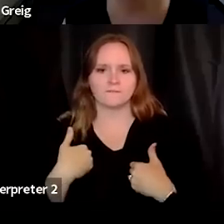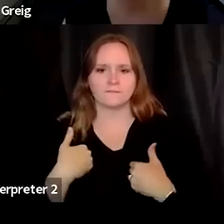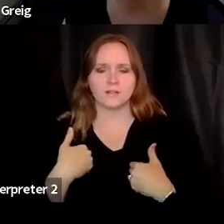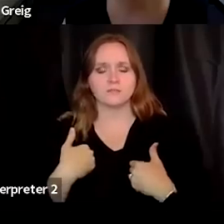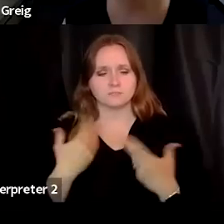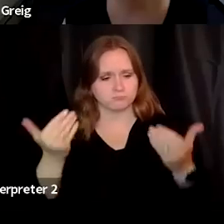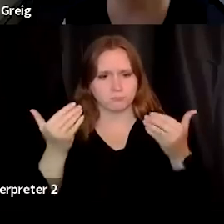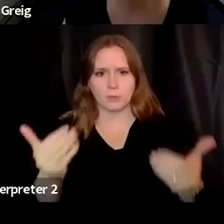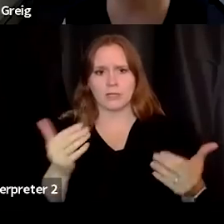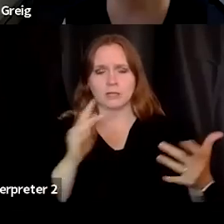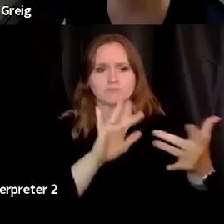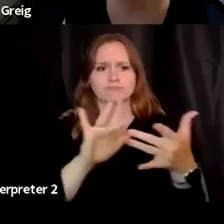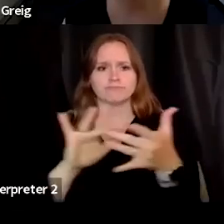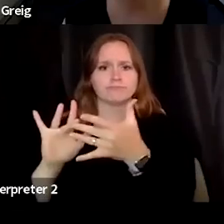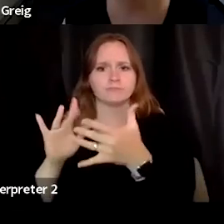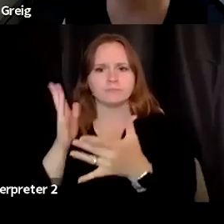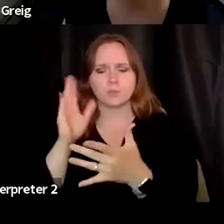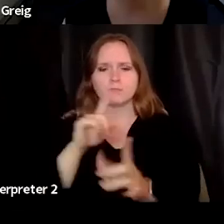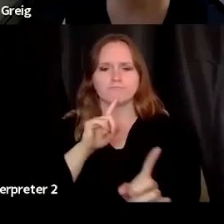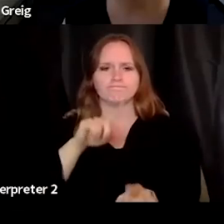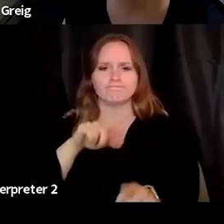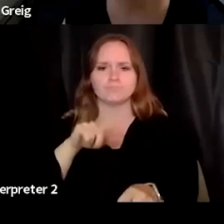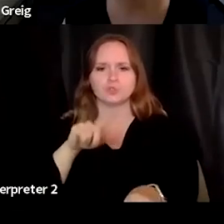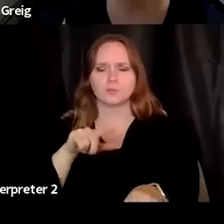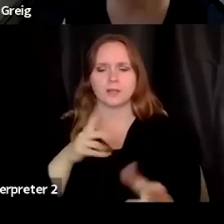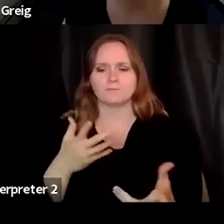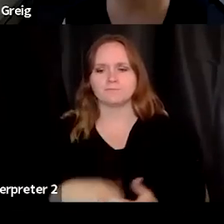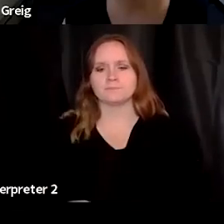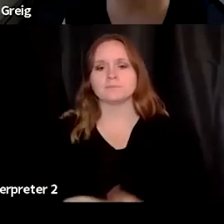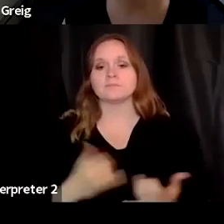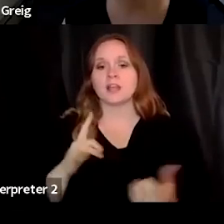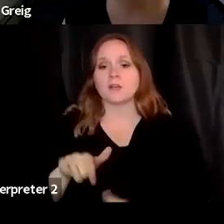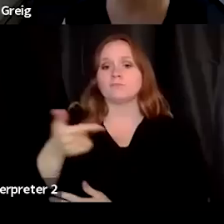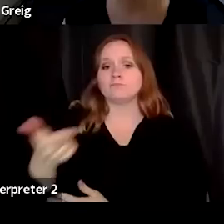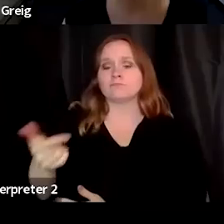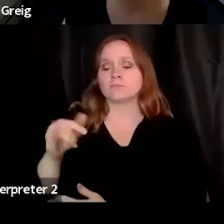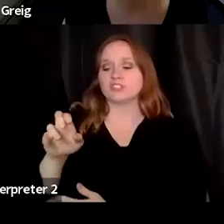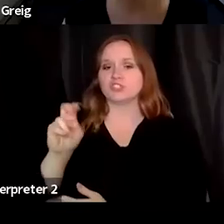and they can respond at their convenience. With that, I'm gonna pass it over to Jen to close out the session.